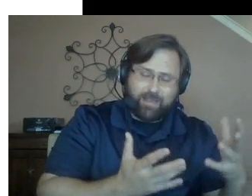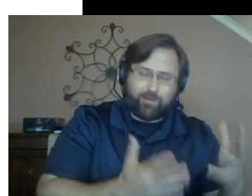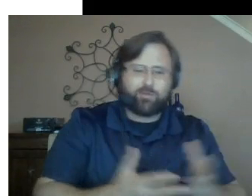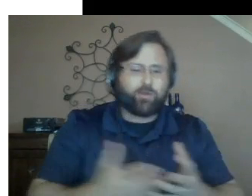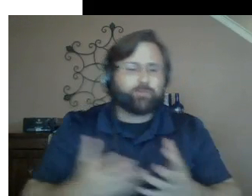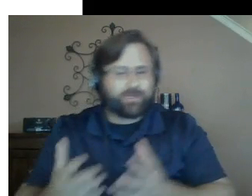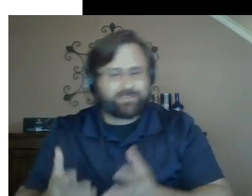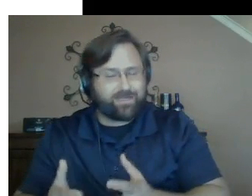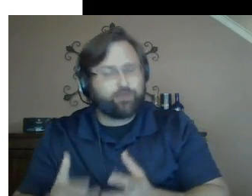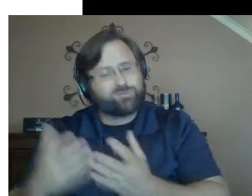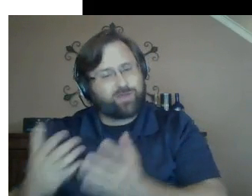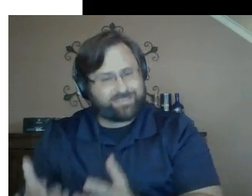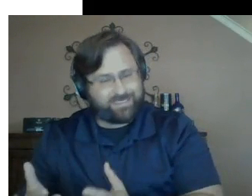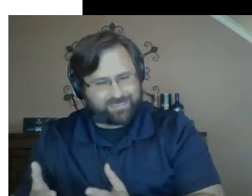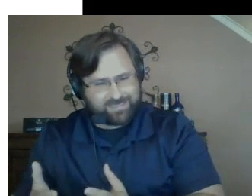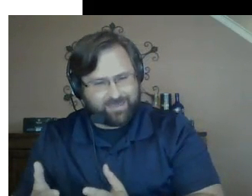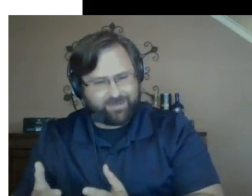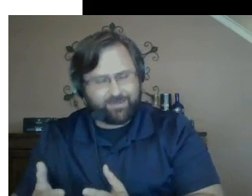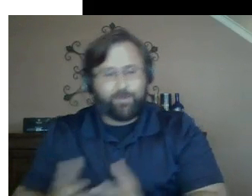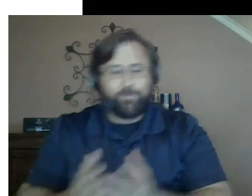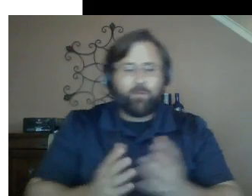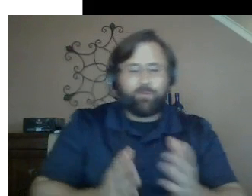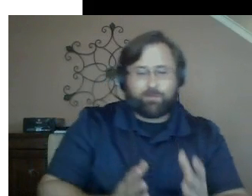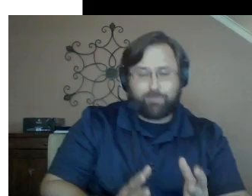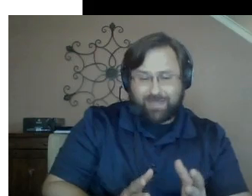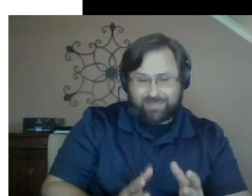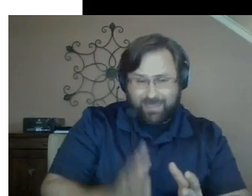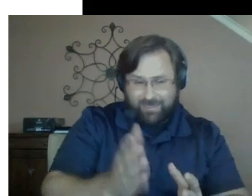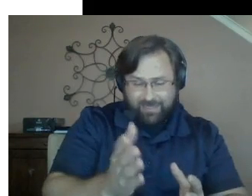background and what I'm trying to tell you is what i did last night but i would put last night